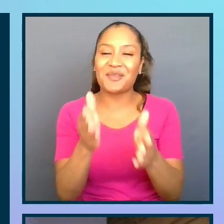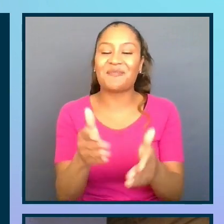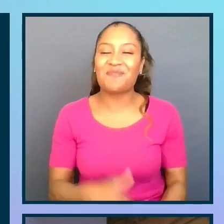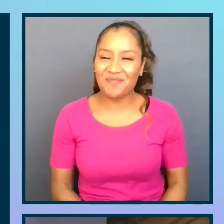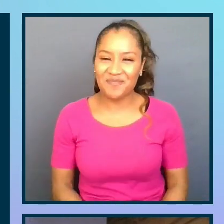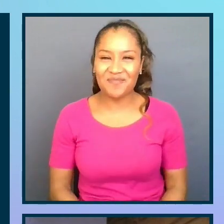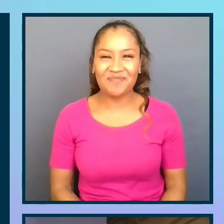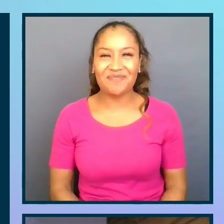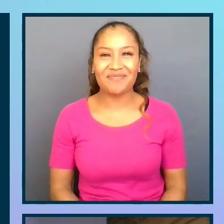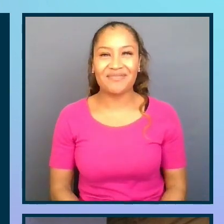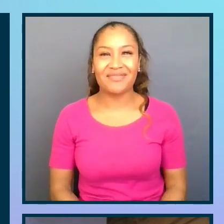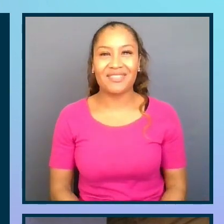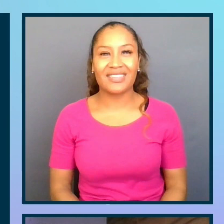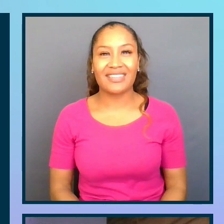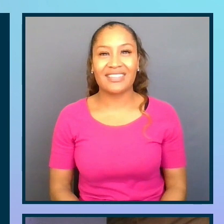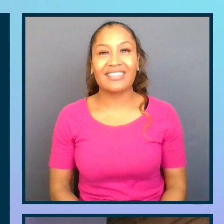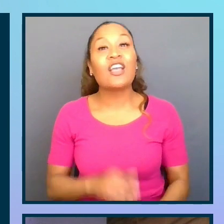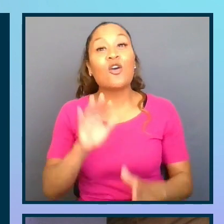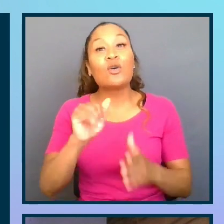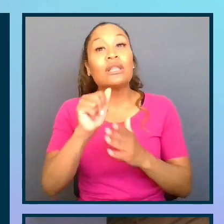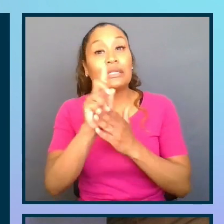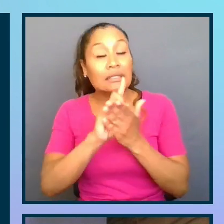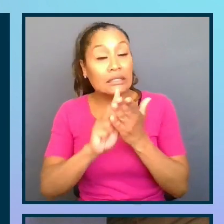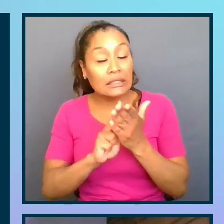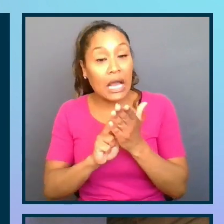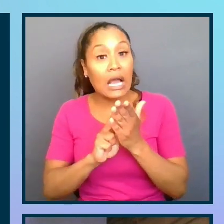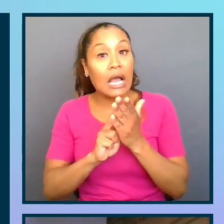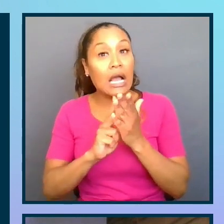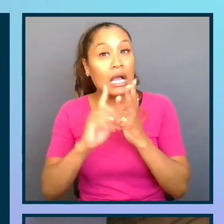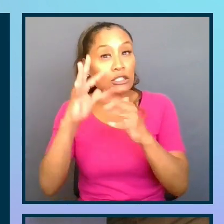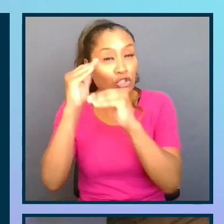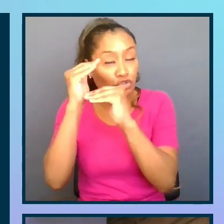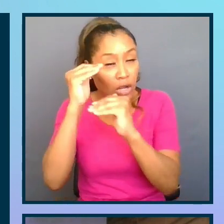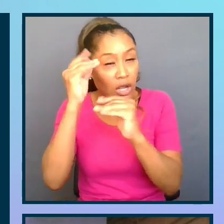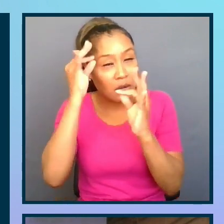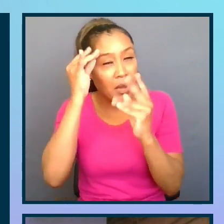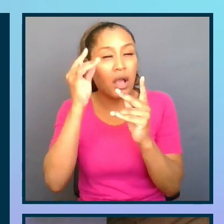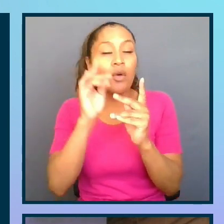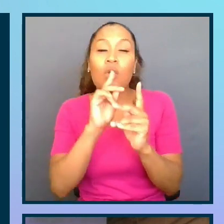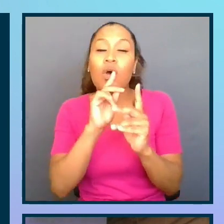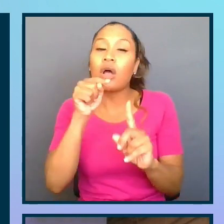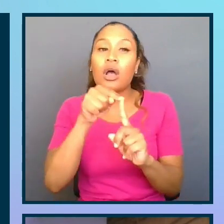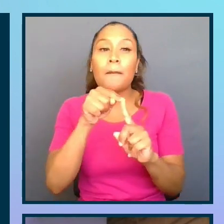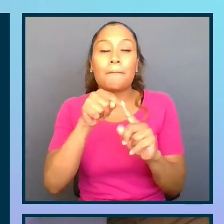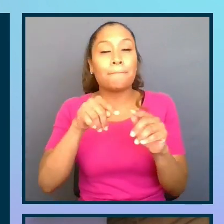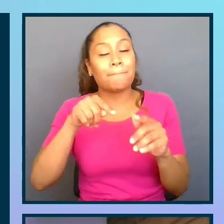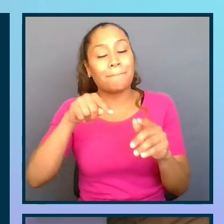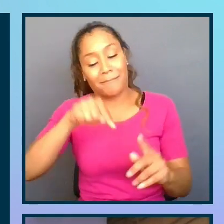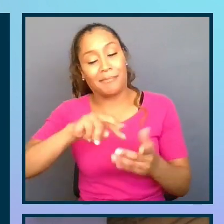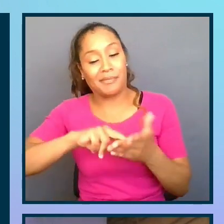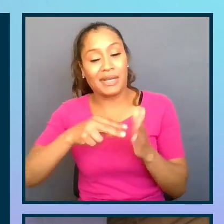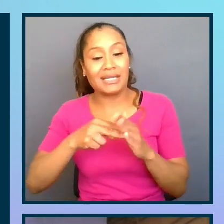So keeping those designs great constraints in mind, what this means in practical terms, when we translate it to our design specs,